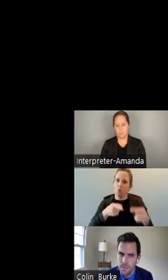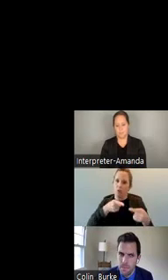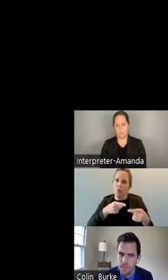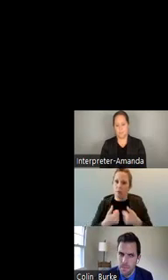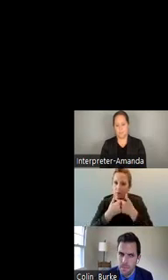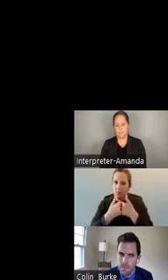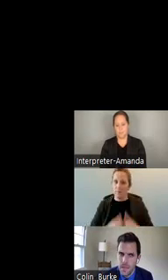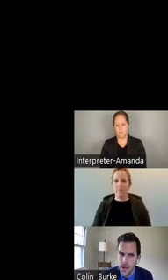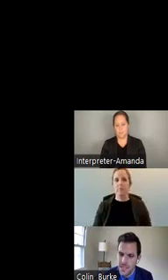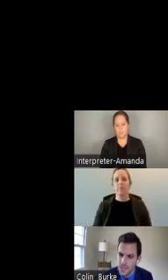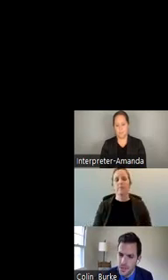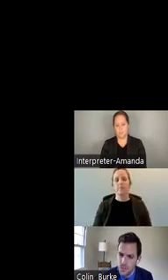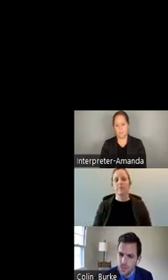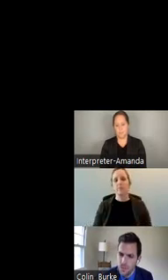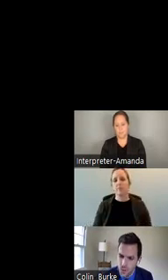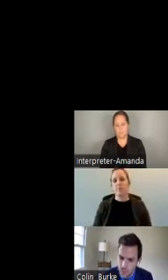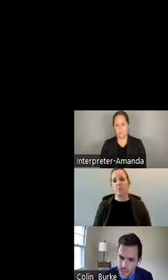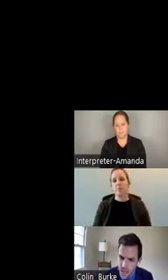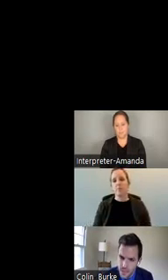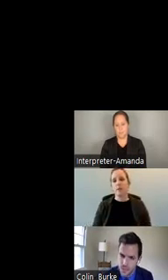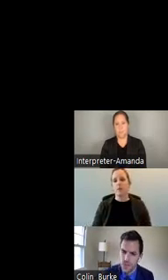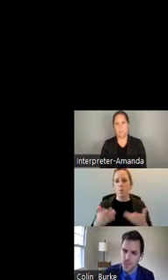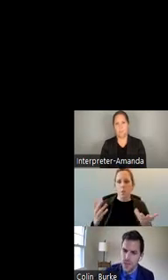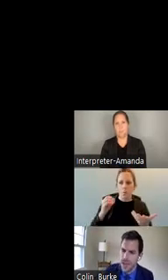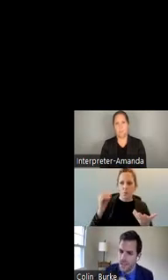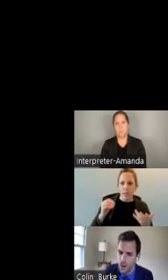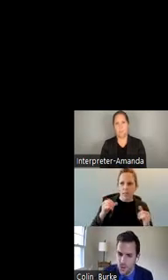um you know asking the question what are the rates of common disorders how do they